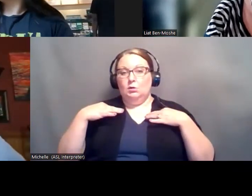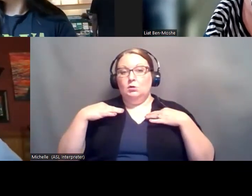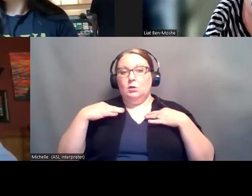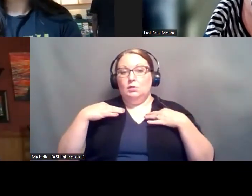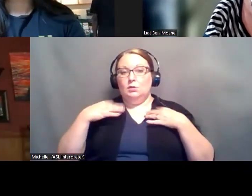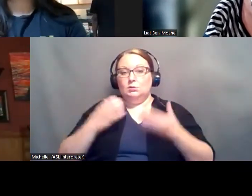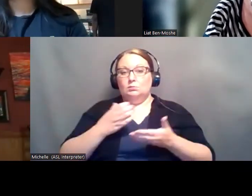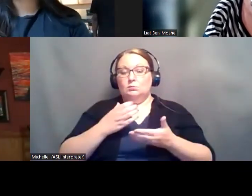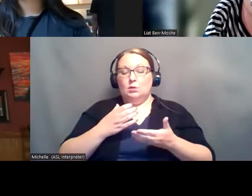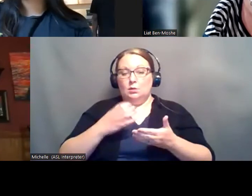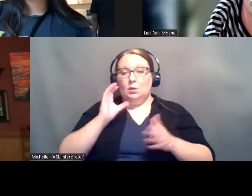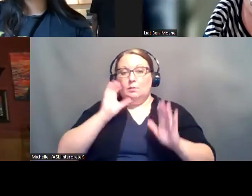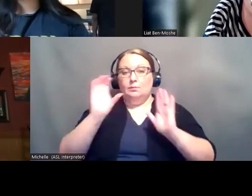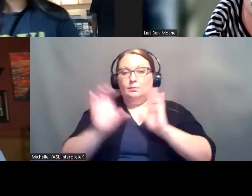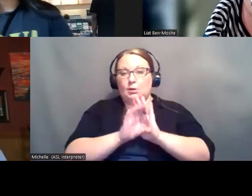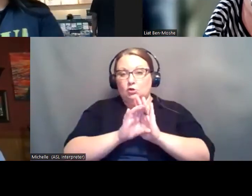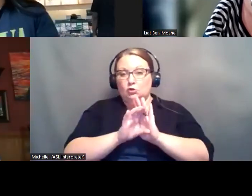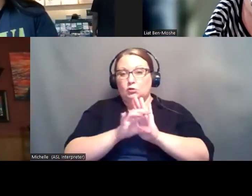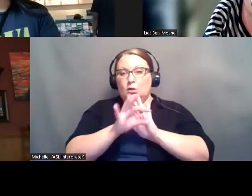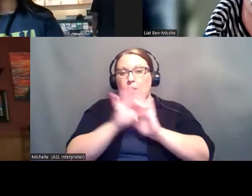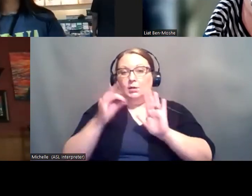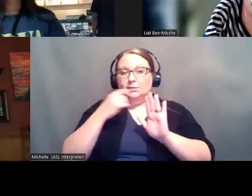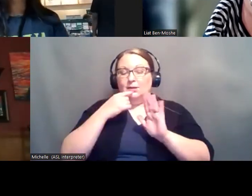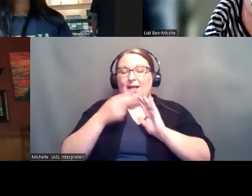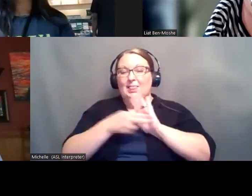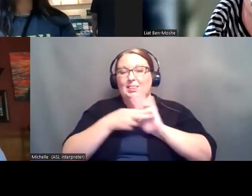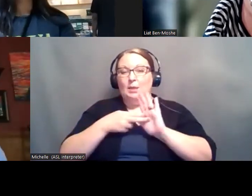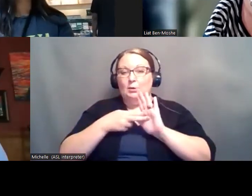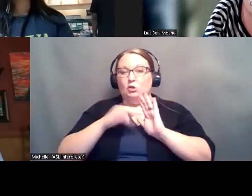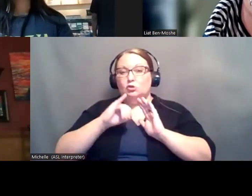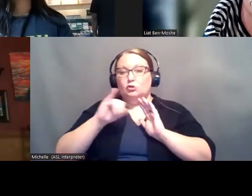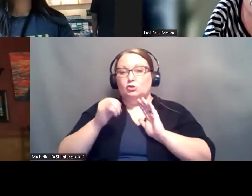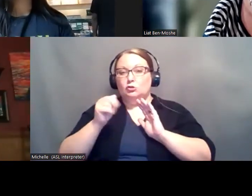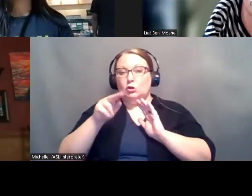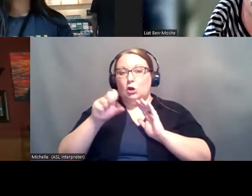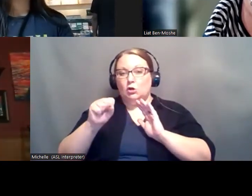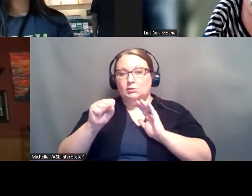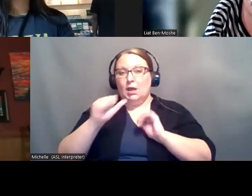The logo reads, "Label jars, dot, dot, dot, not people,"